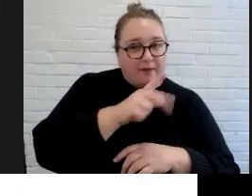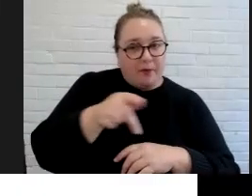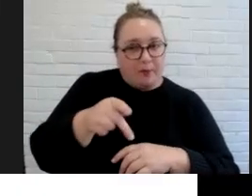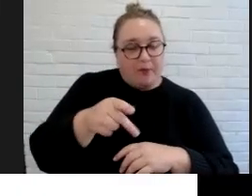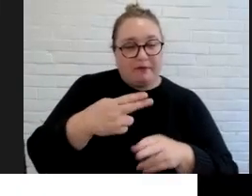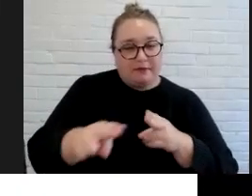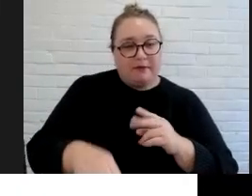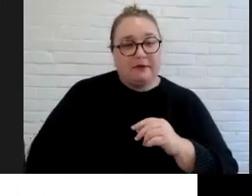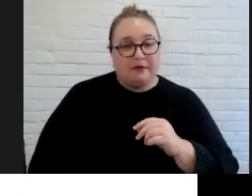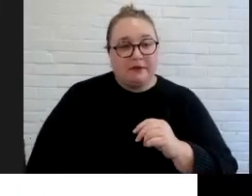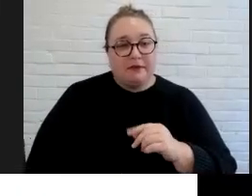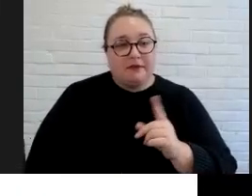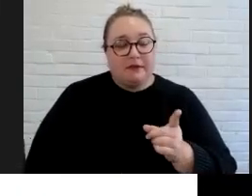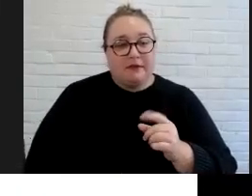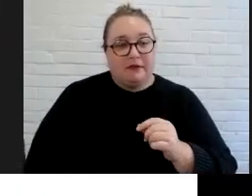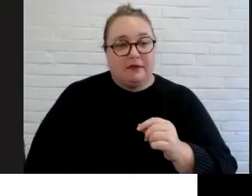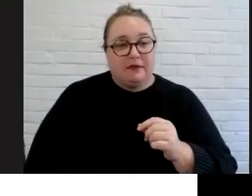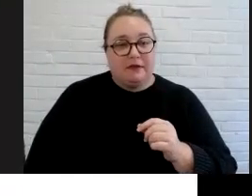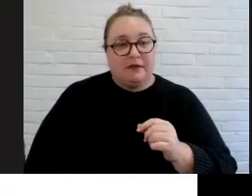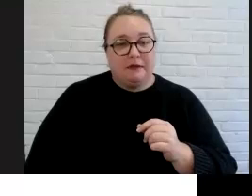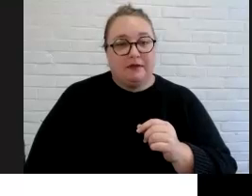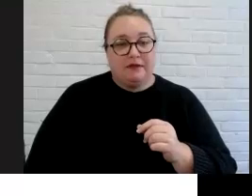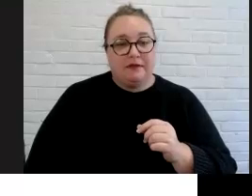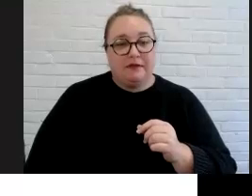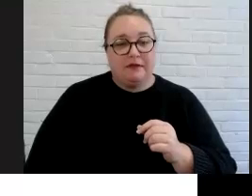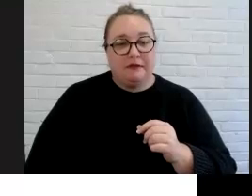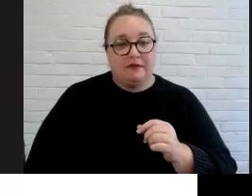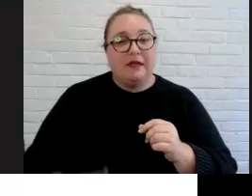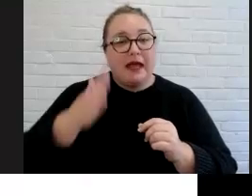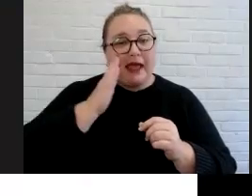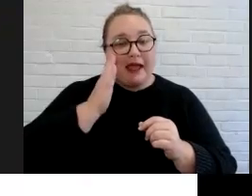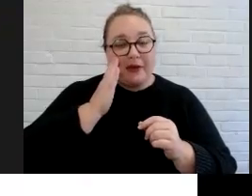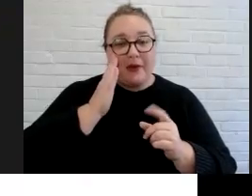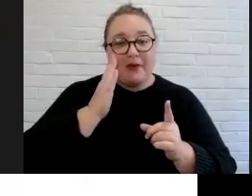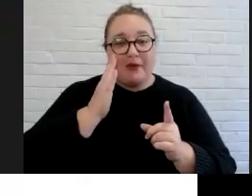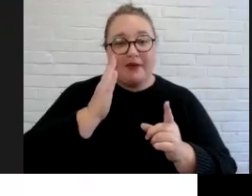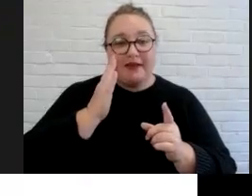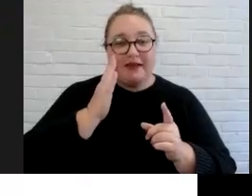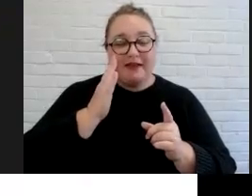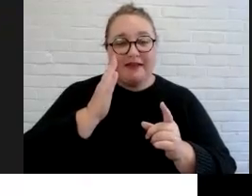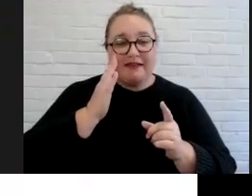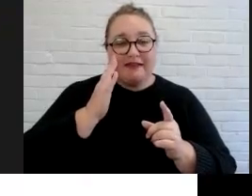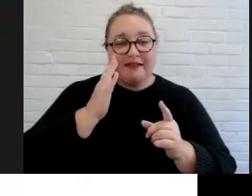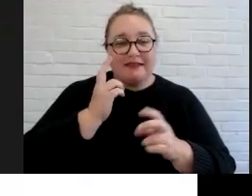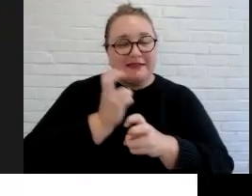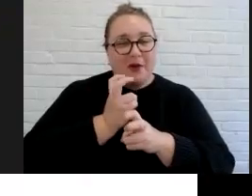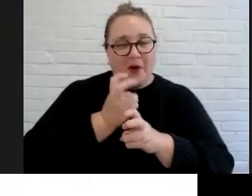And, if you could, you know, I know it's kind of hard to keep those two things in your mind that A, B, C, and D,